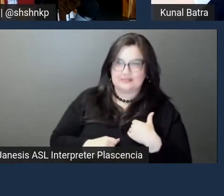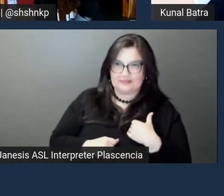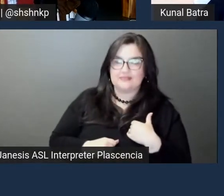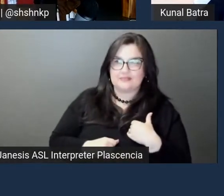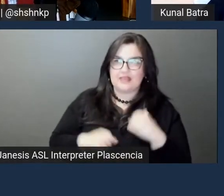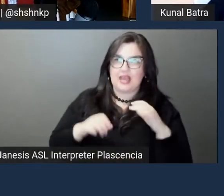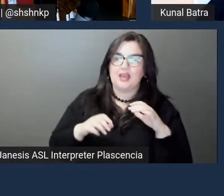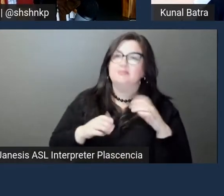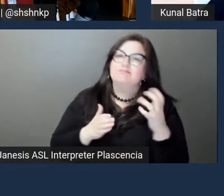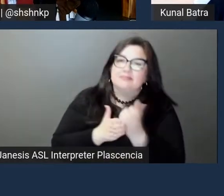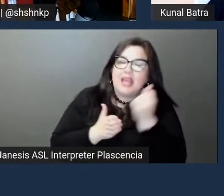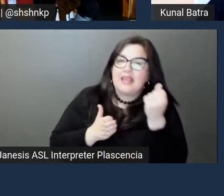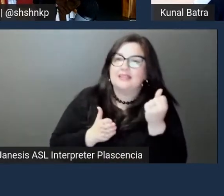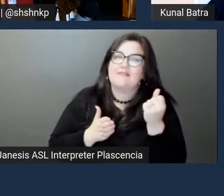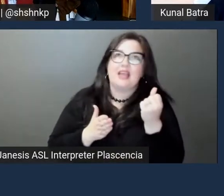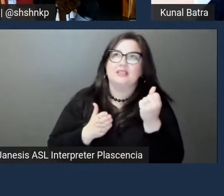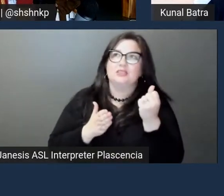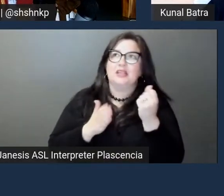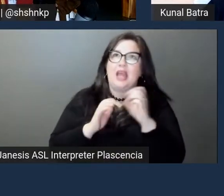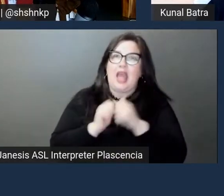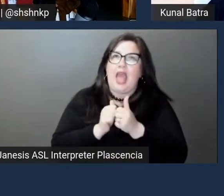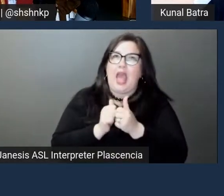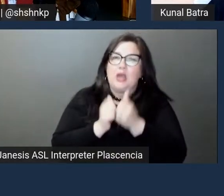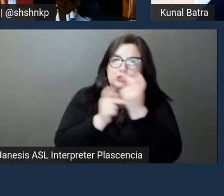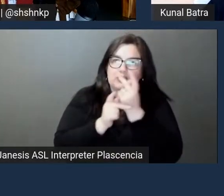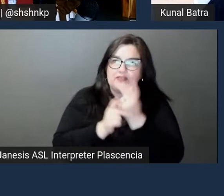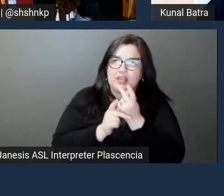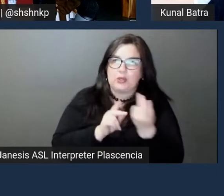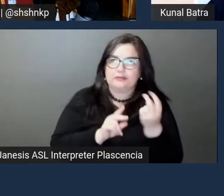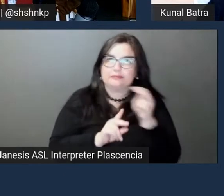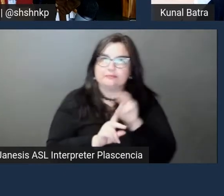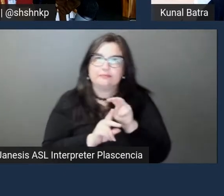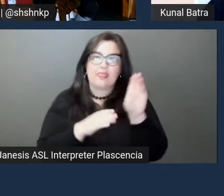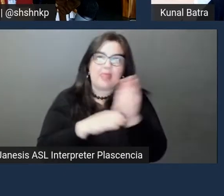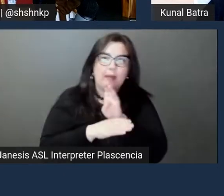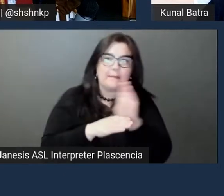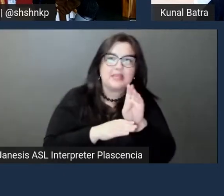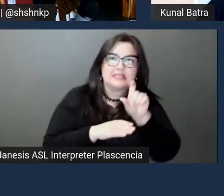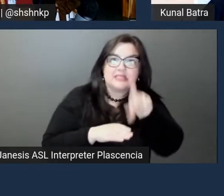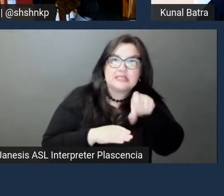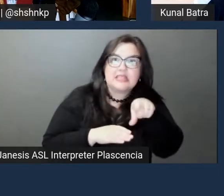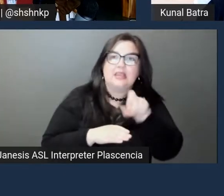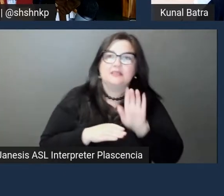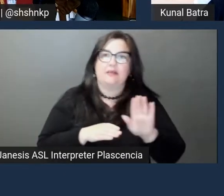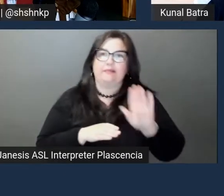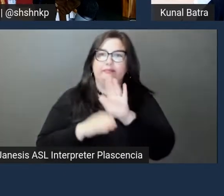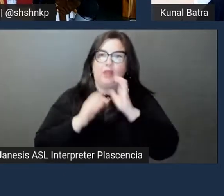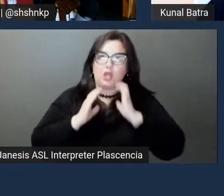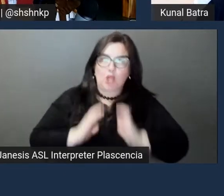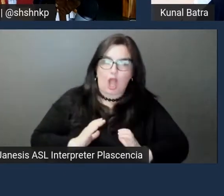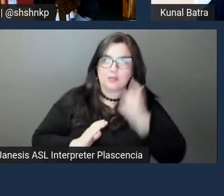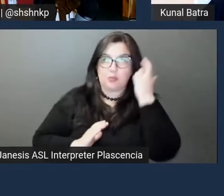or how does it take into account the business needs of our customers? The reasons why they might wanna be improving migration